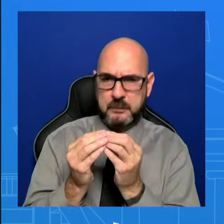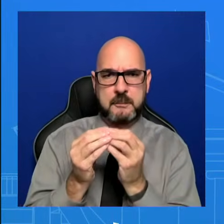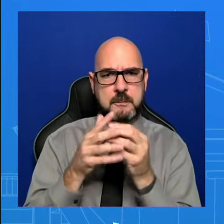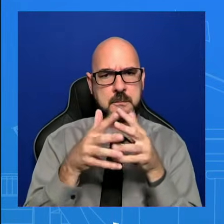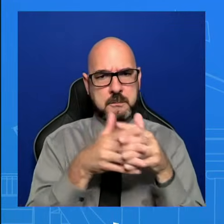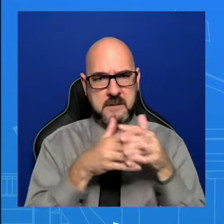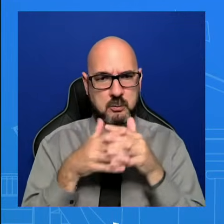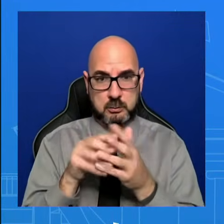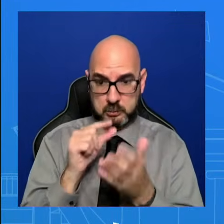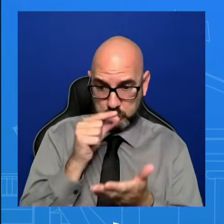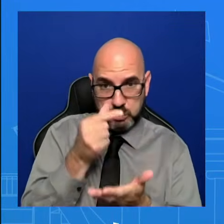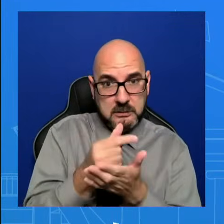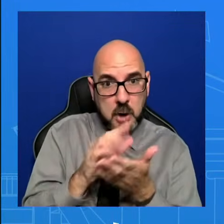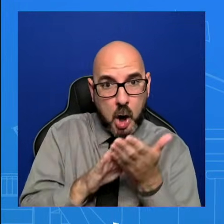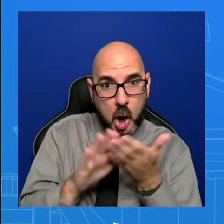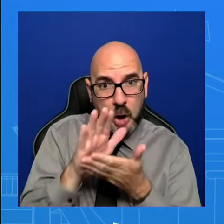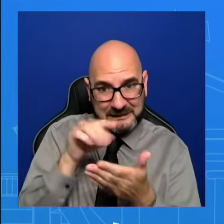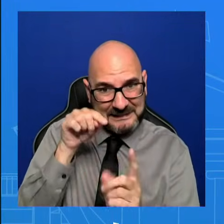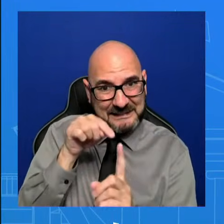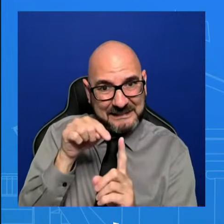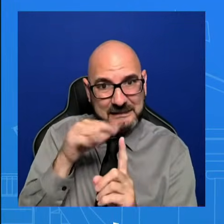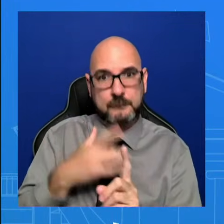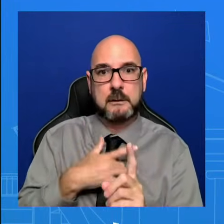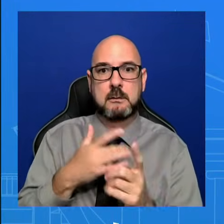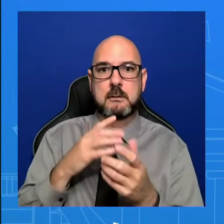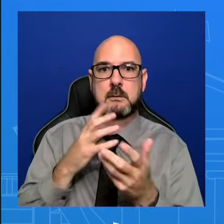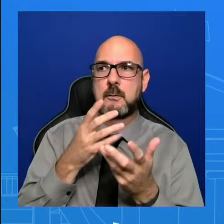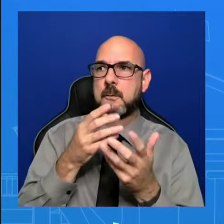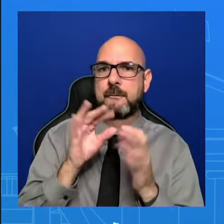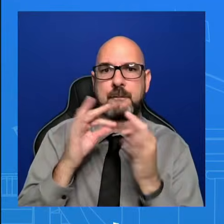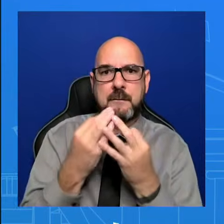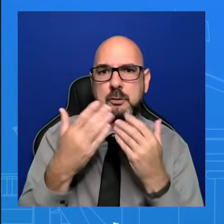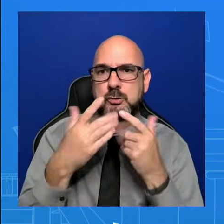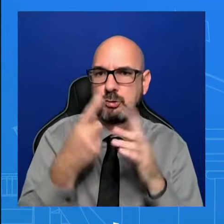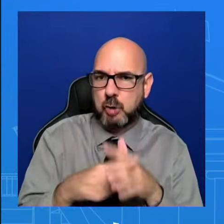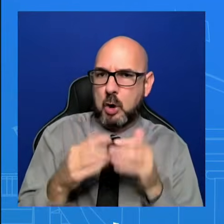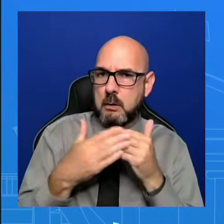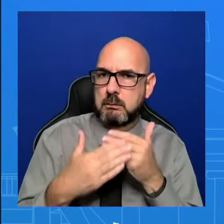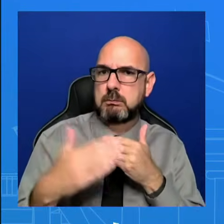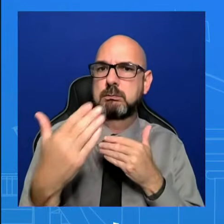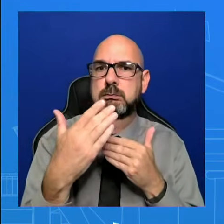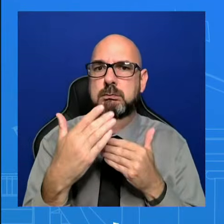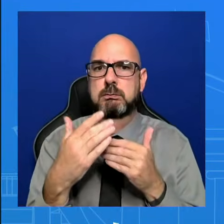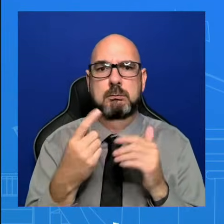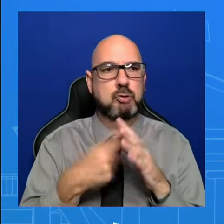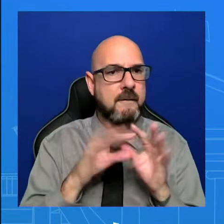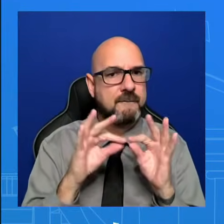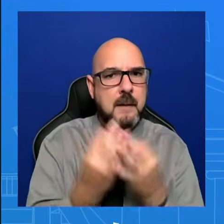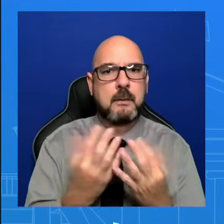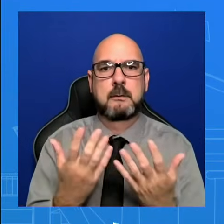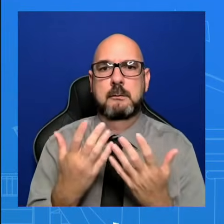buy a home, you have the opportunity to do that and not be crushed by student debt. The President understands how important it is